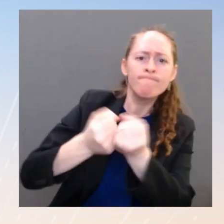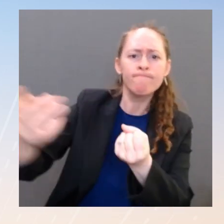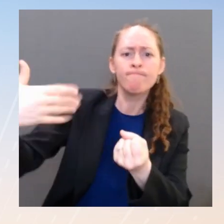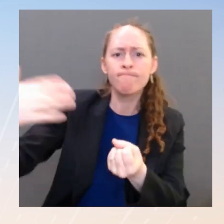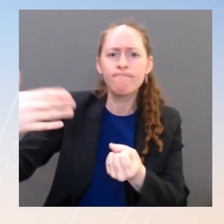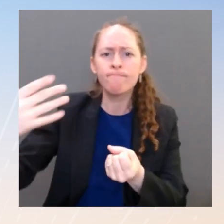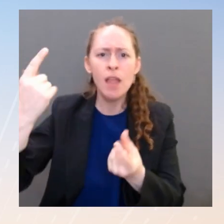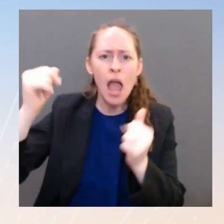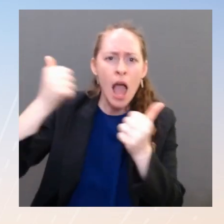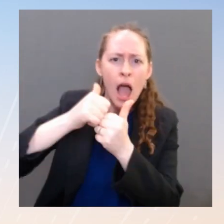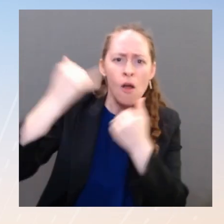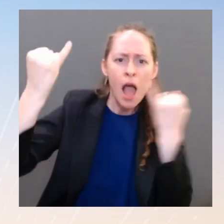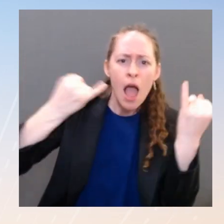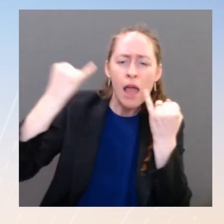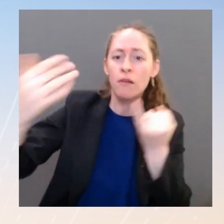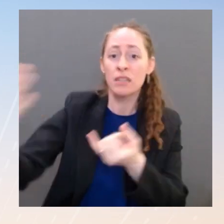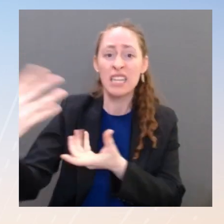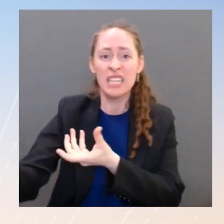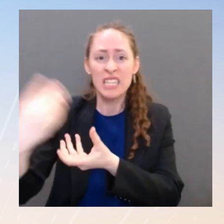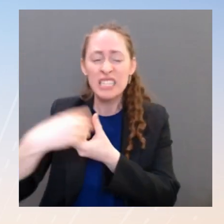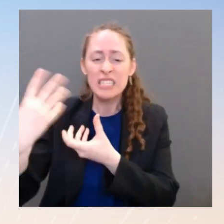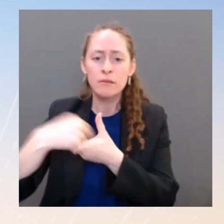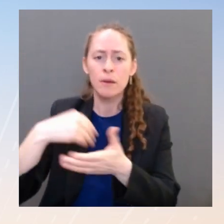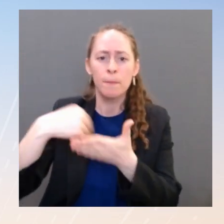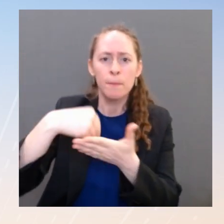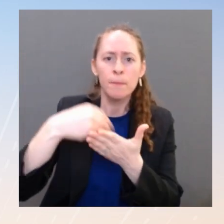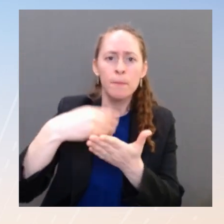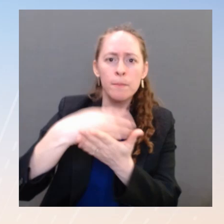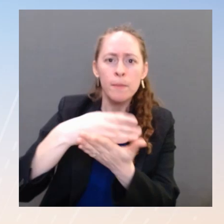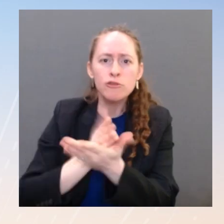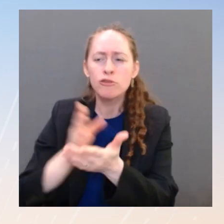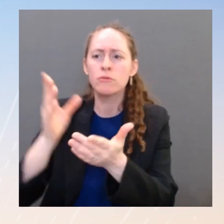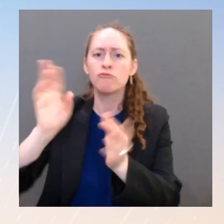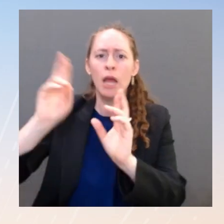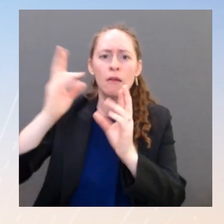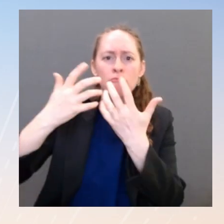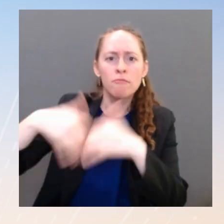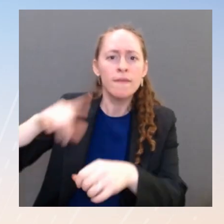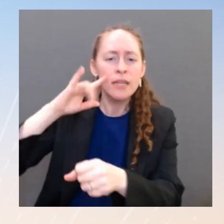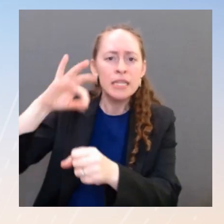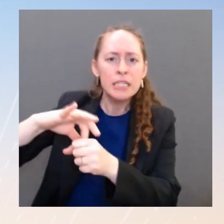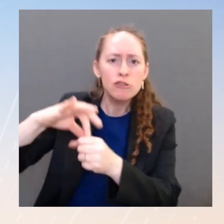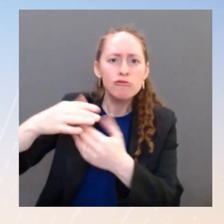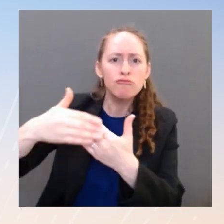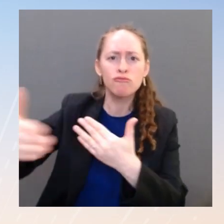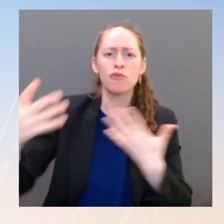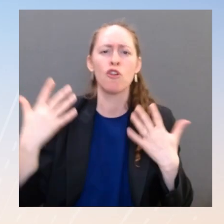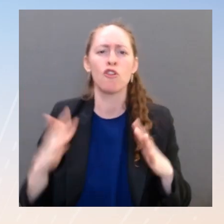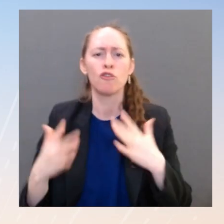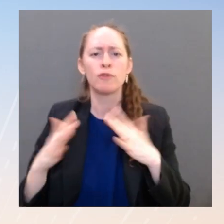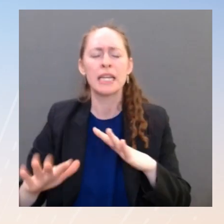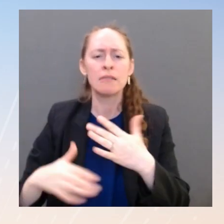who is willing and able and open to the engagement on getting immigration reform done. The Press: Really quick housekeeping. You had said that the President